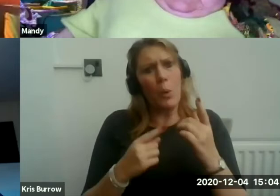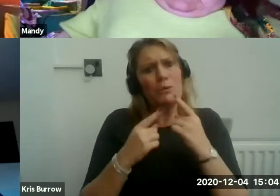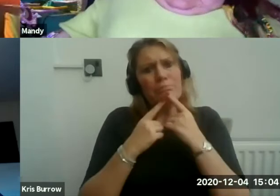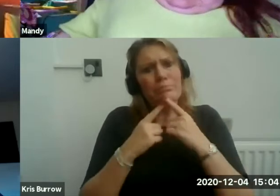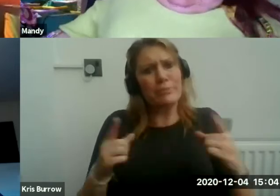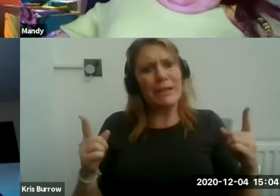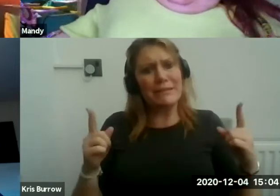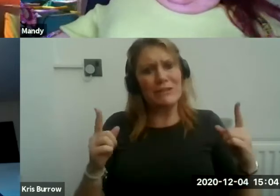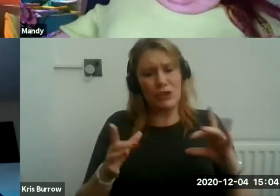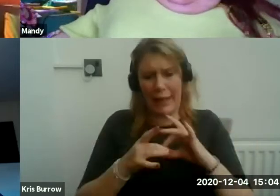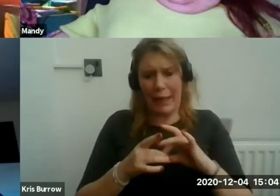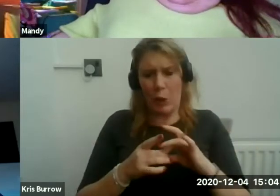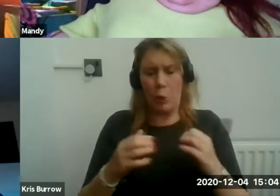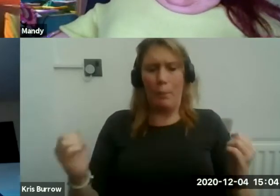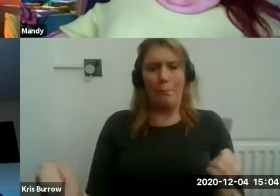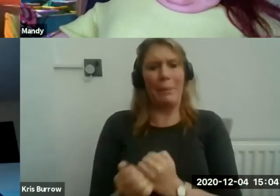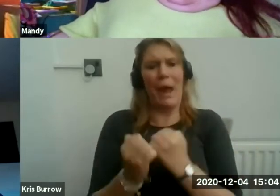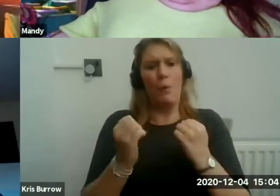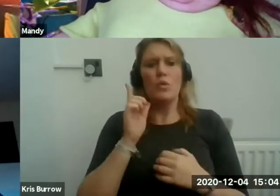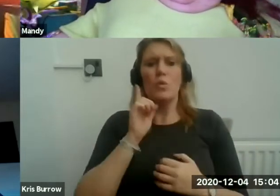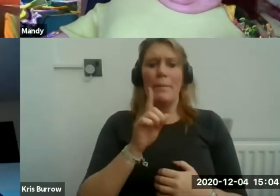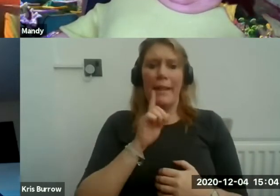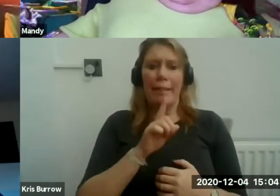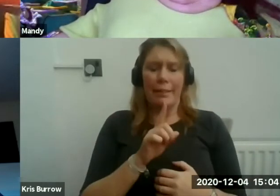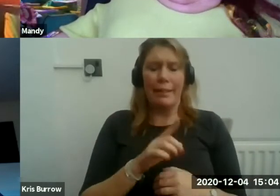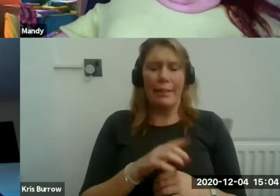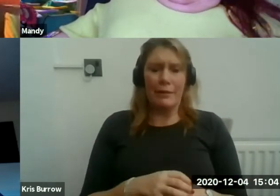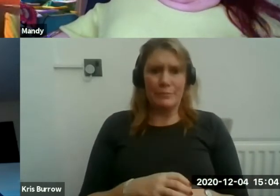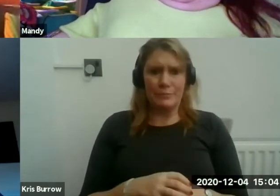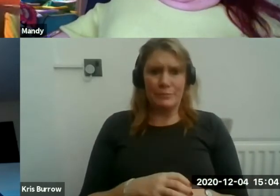powerful women. Vici, I think was it